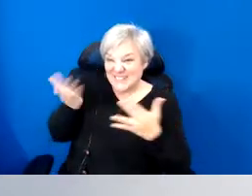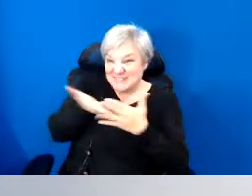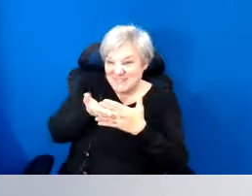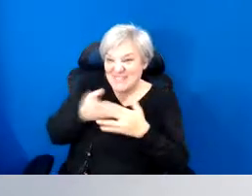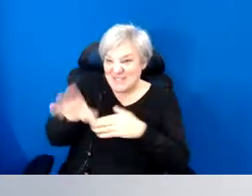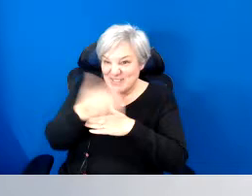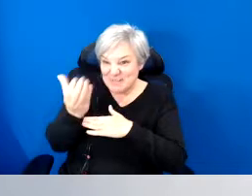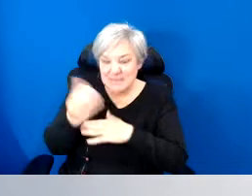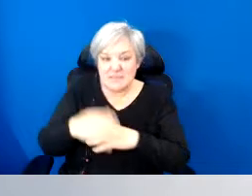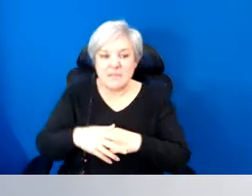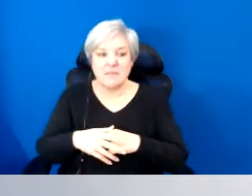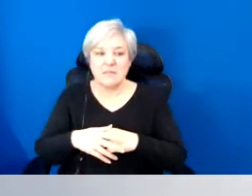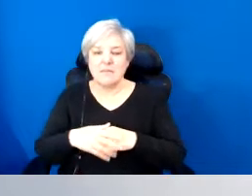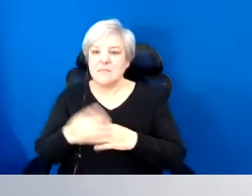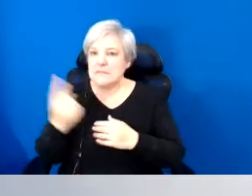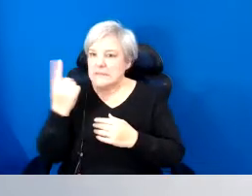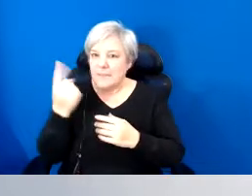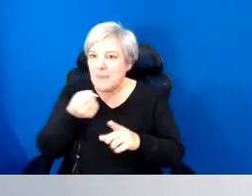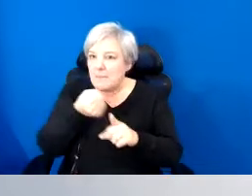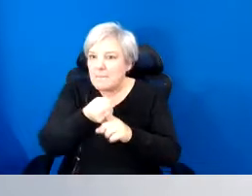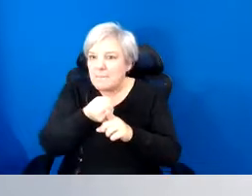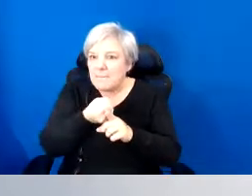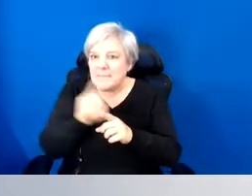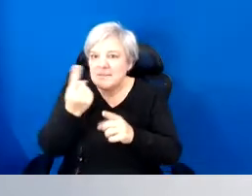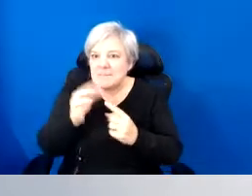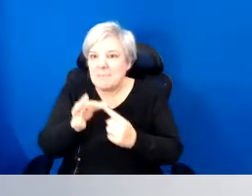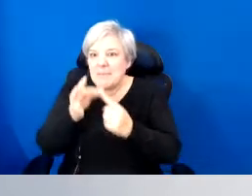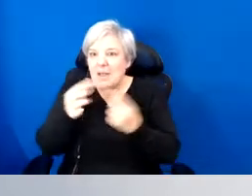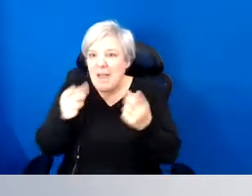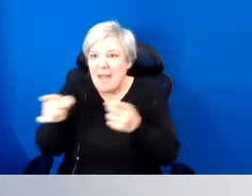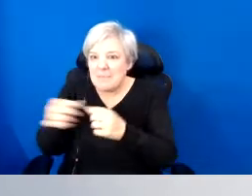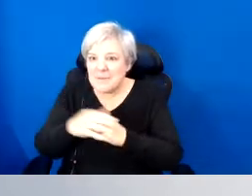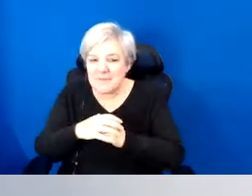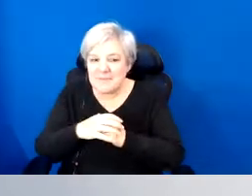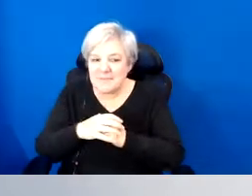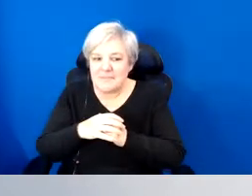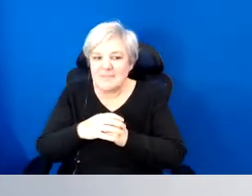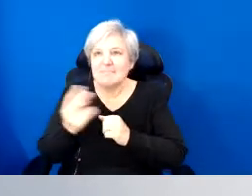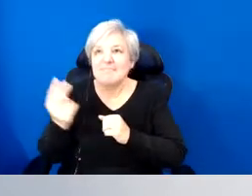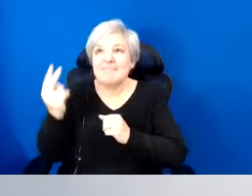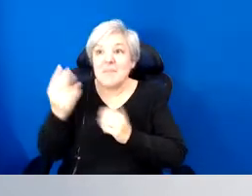Did anything significant happen during those times? We could have had a new baby,